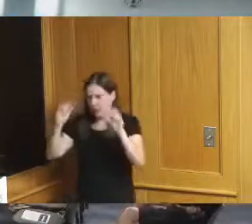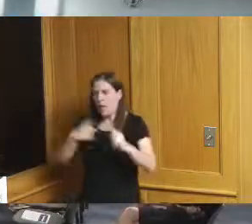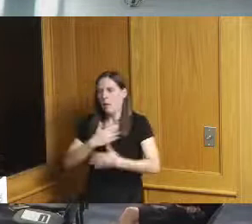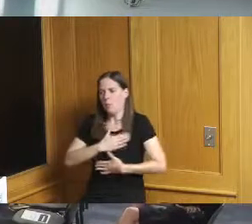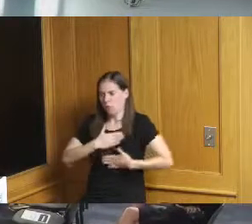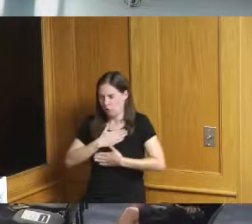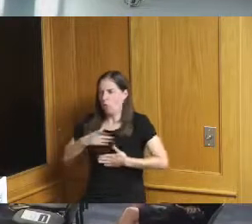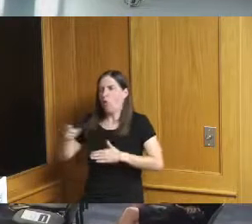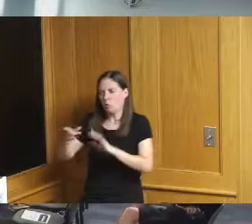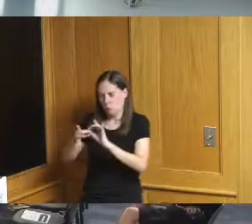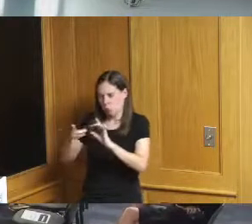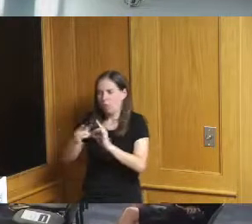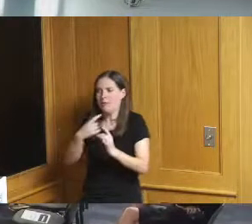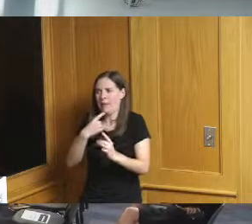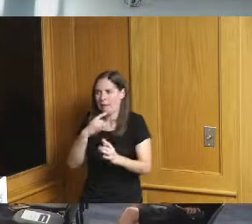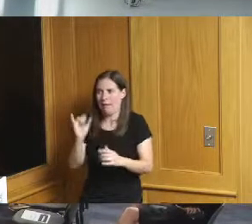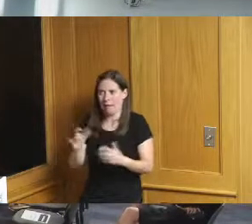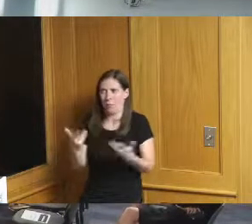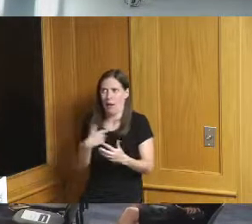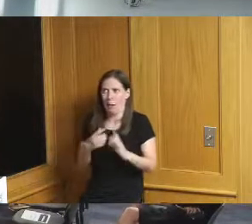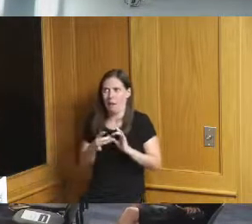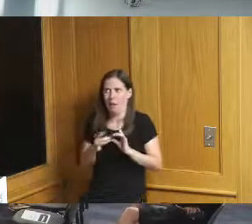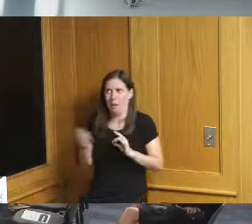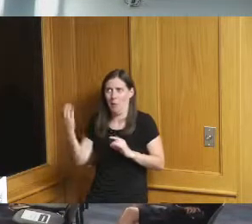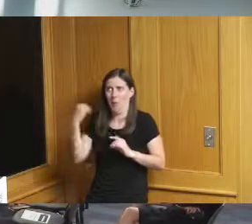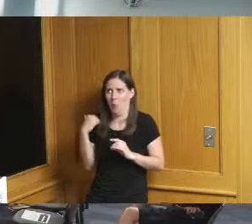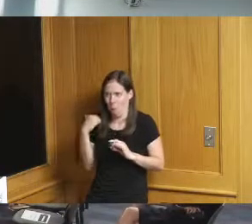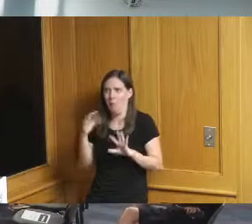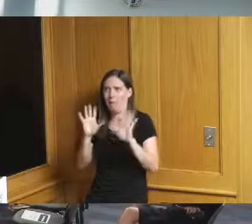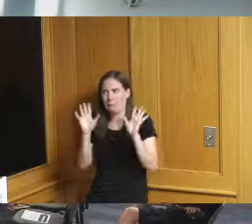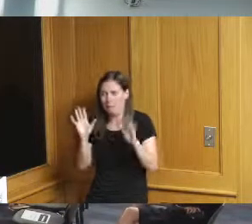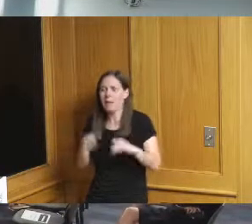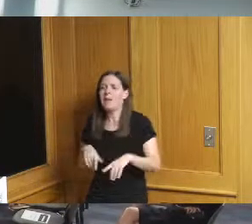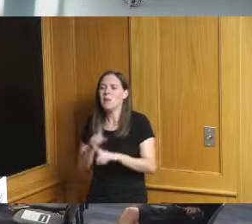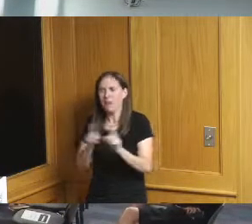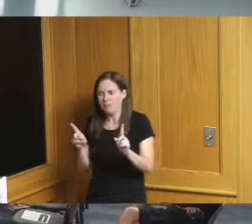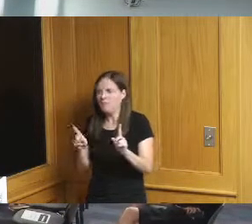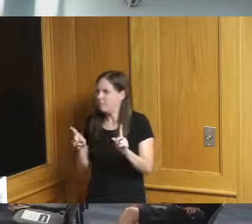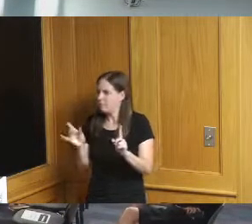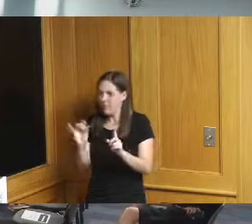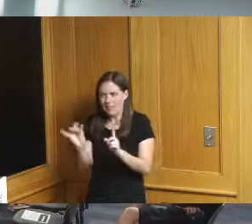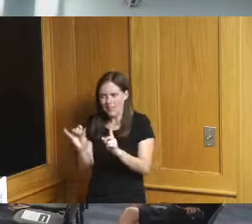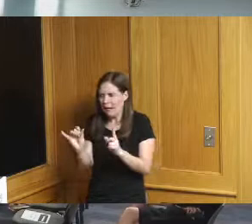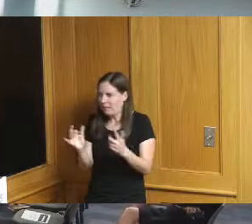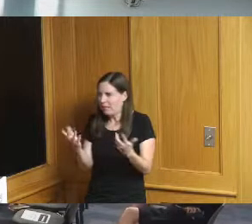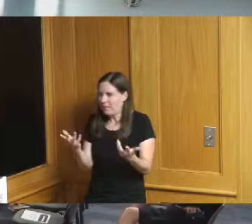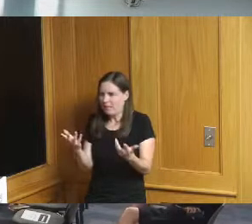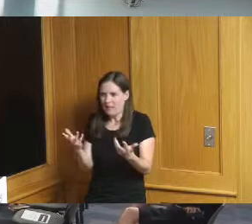that's really what i said earlier but yeah i look that you only have like four four pages